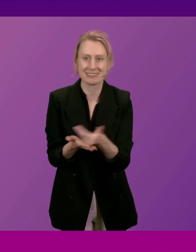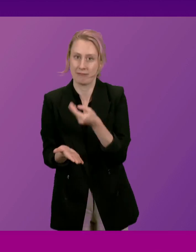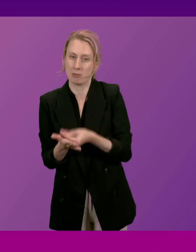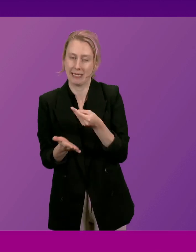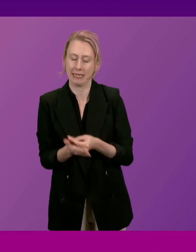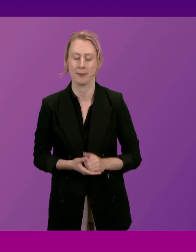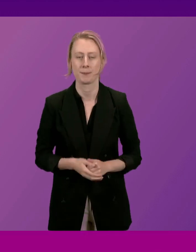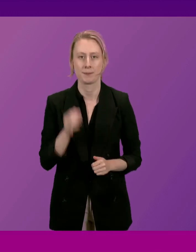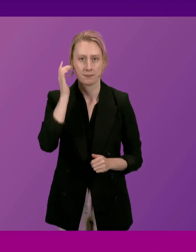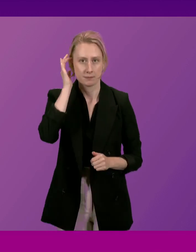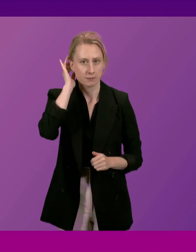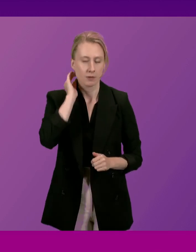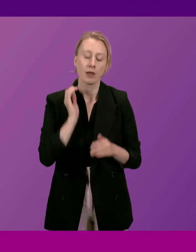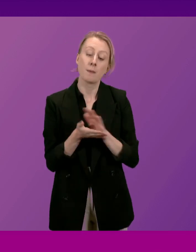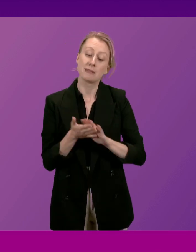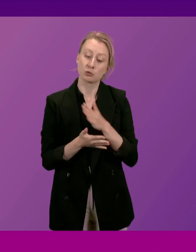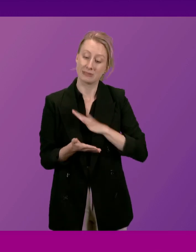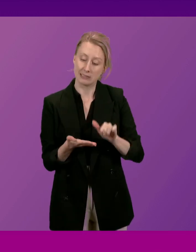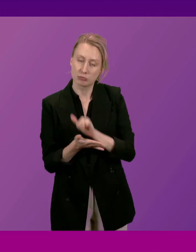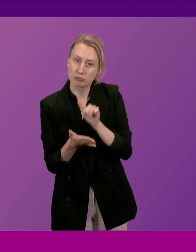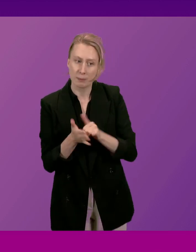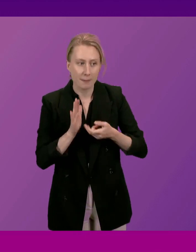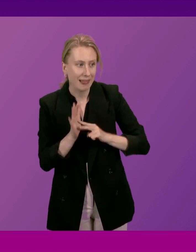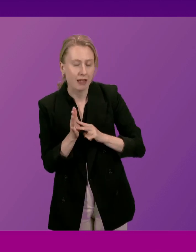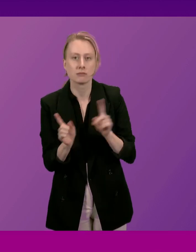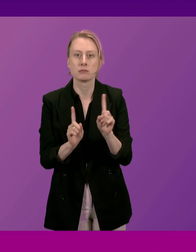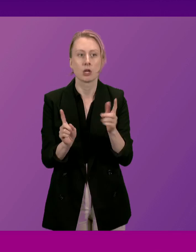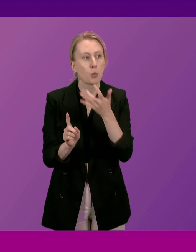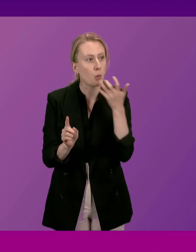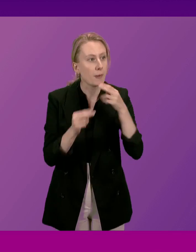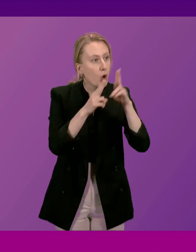That means that we need a proper plan for warmer homes that are cheaper to heat,